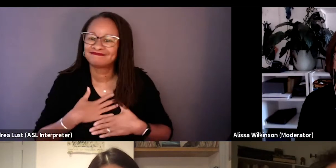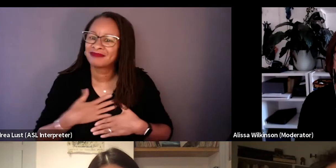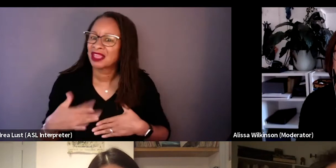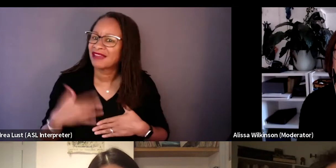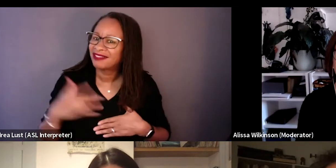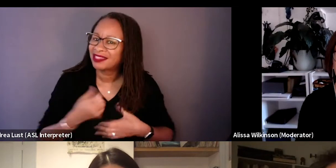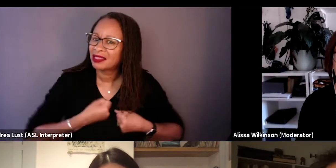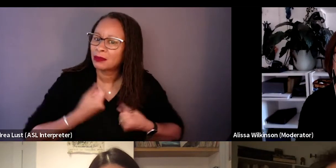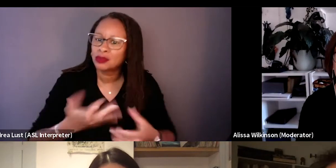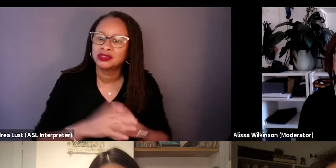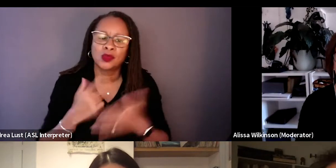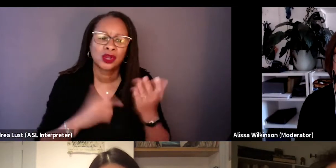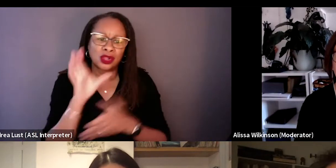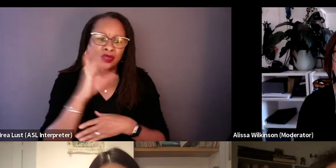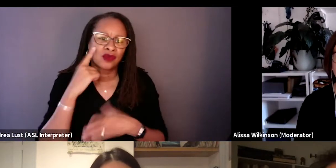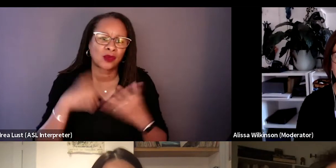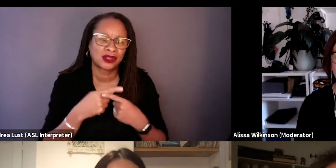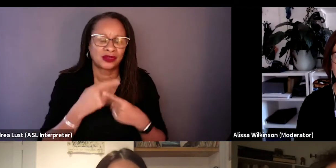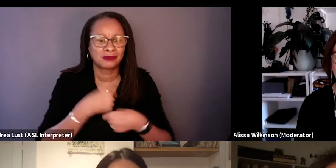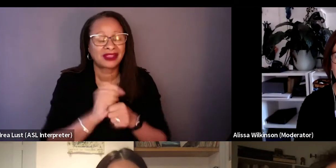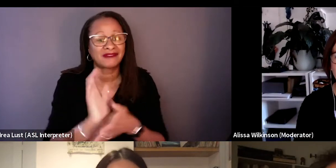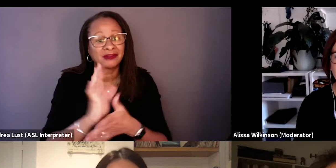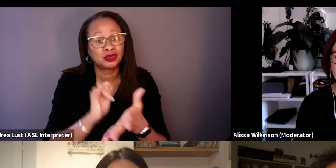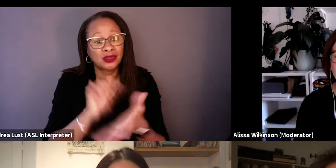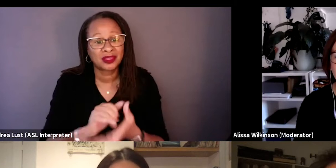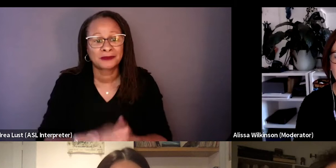when you're making the film to do that? It was really important